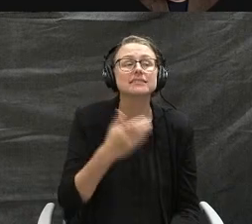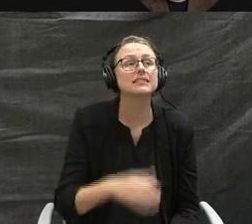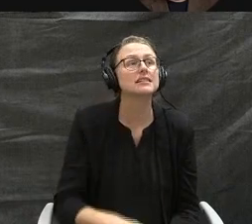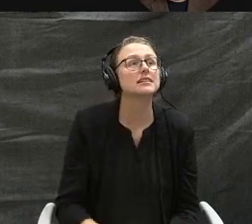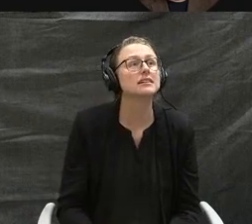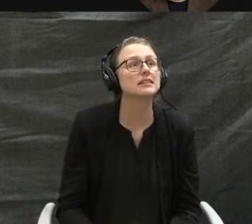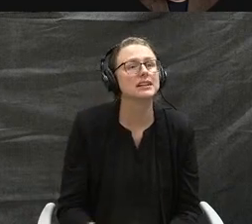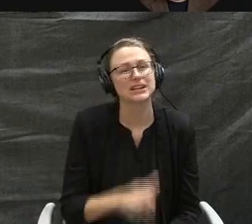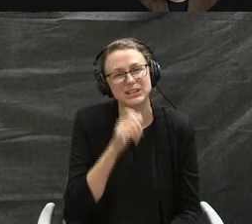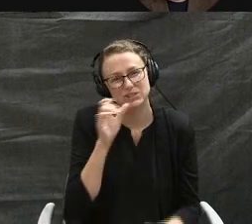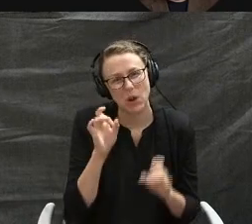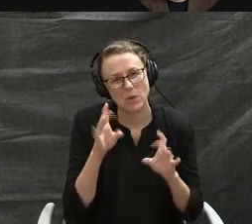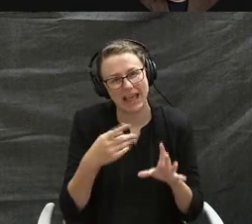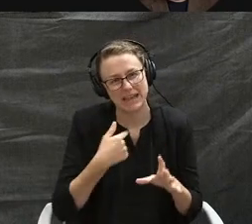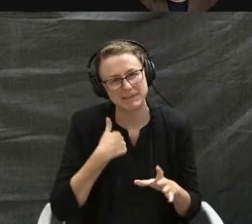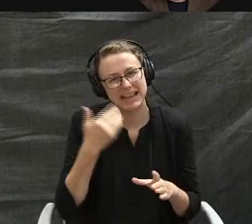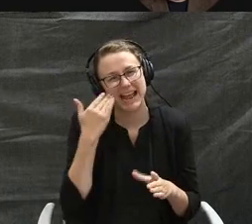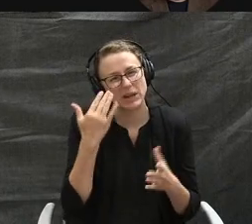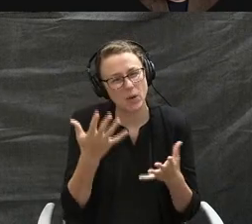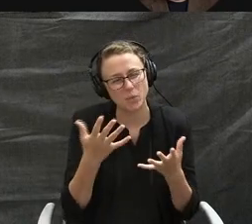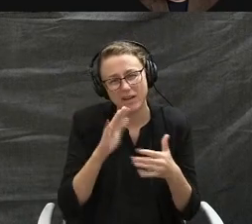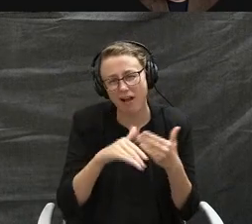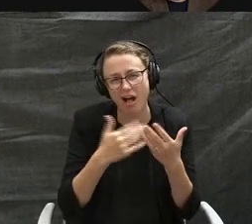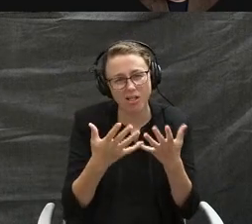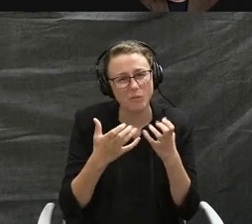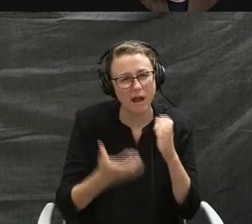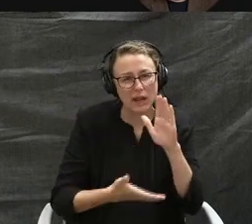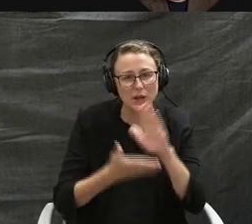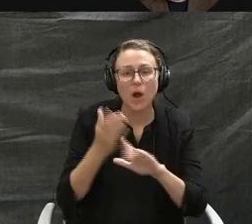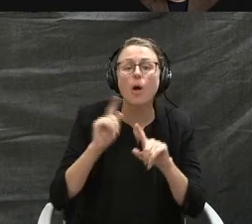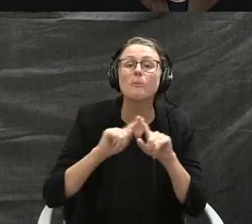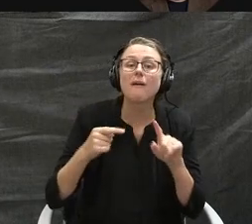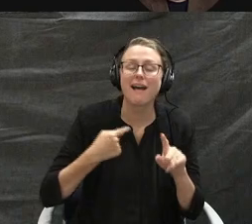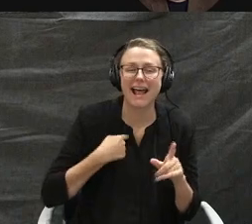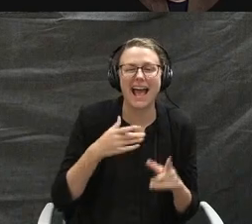Don't hate me, I know we all want to go, but I did wanted to